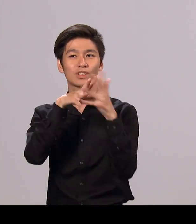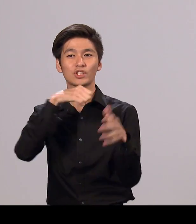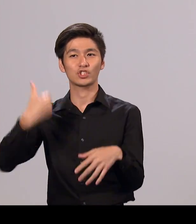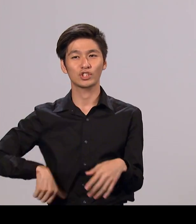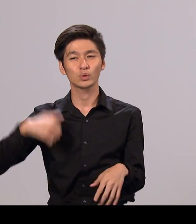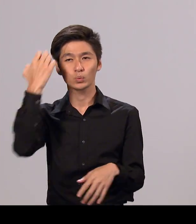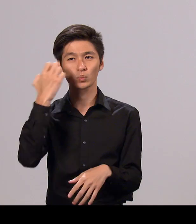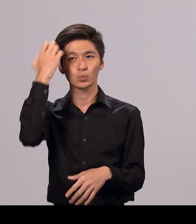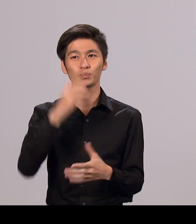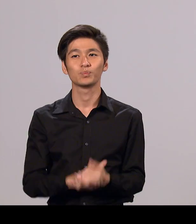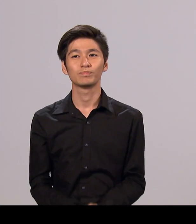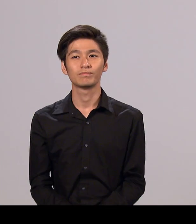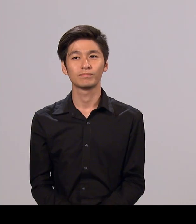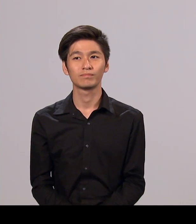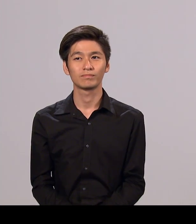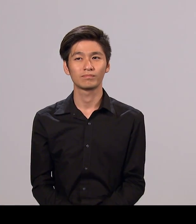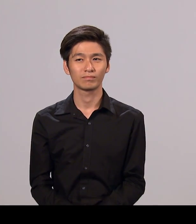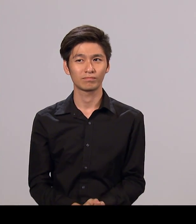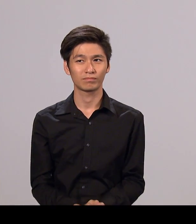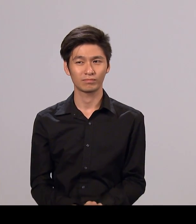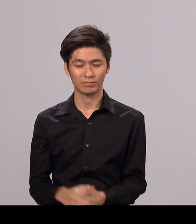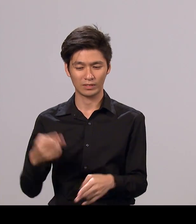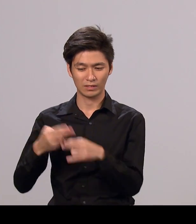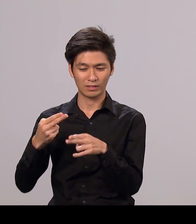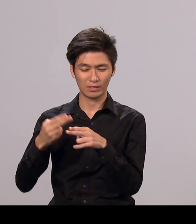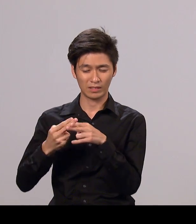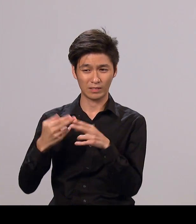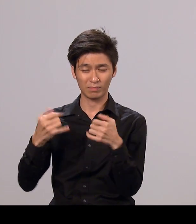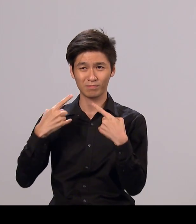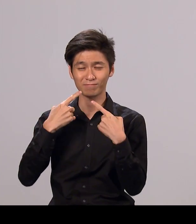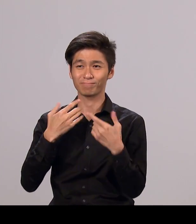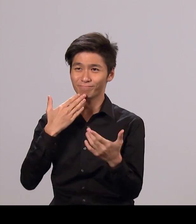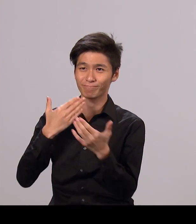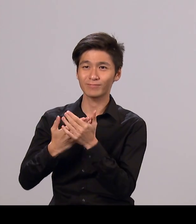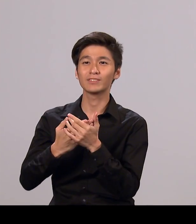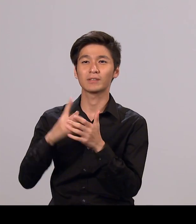It has taken us a long time to build up this reputation and we have to be very careful to maintain it.